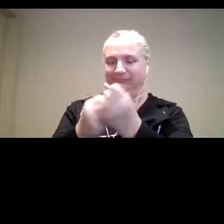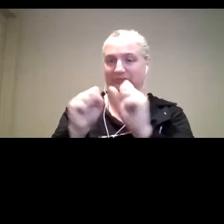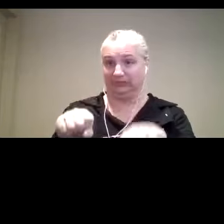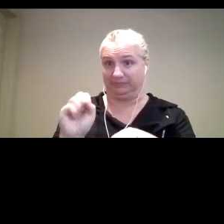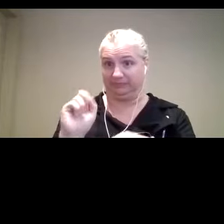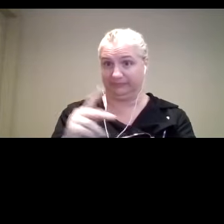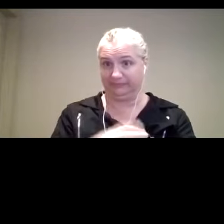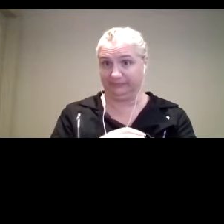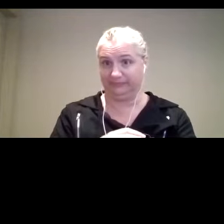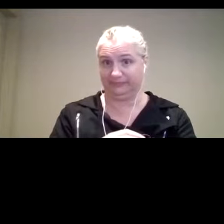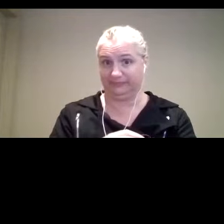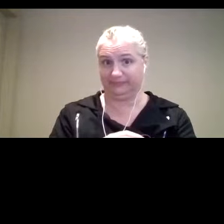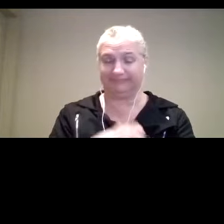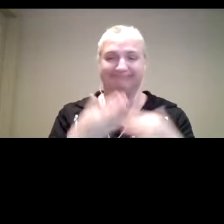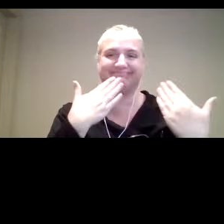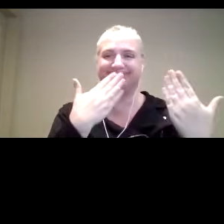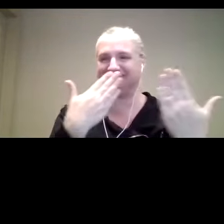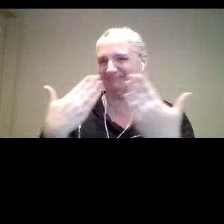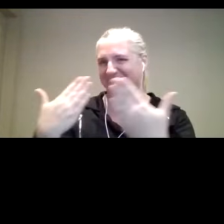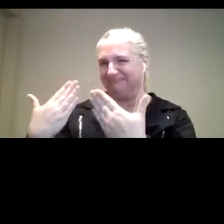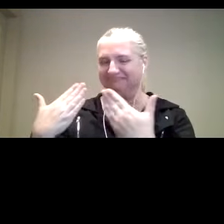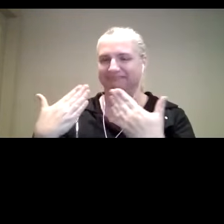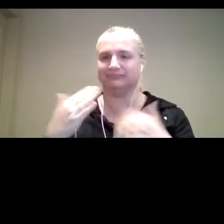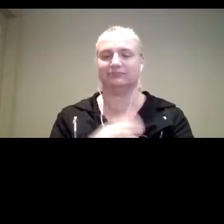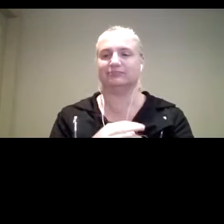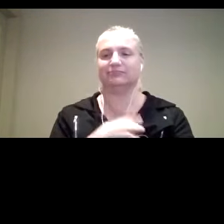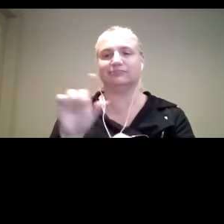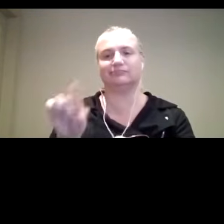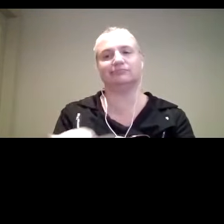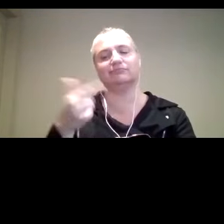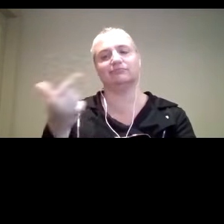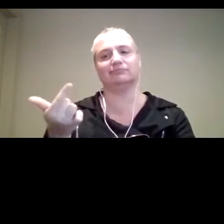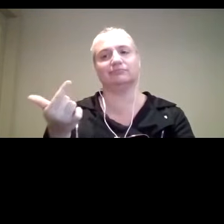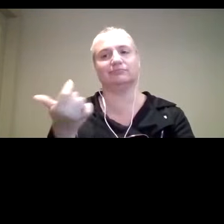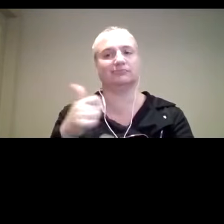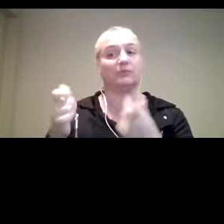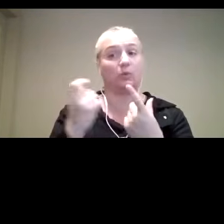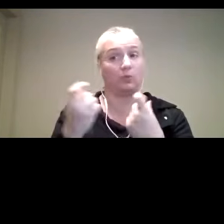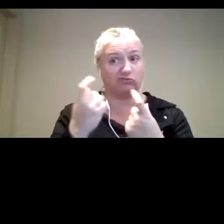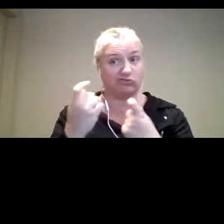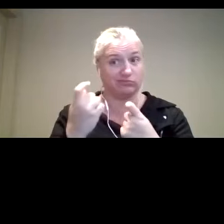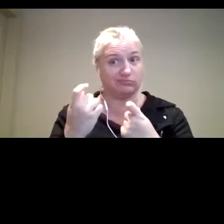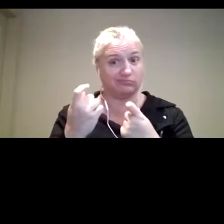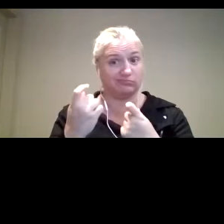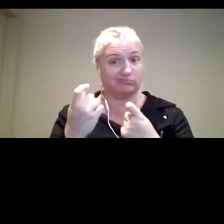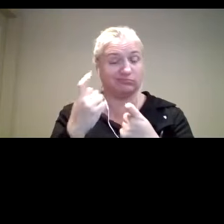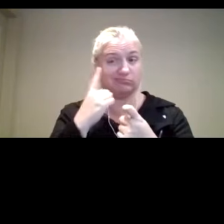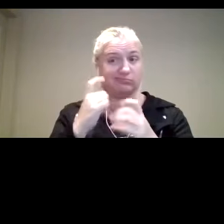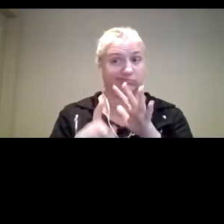Okay. Thank you all. And I think we'll turn it over to any questions that have come up on the chat.